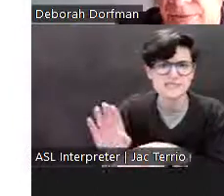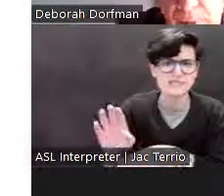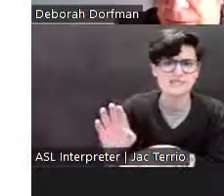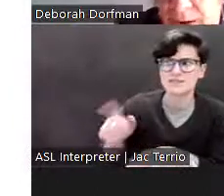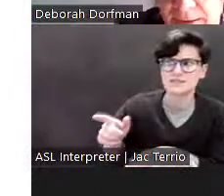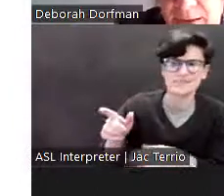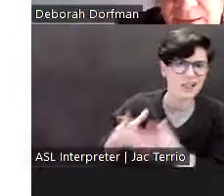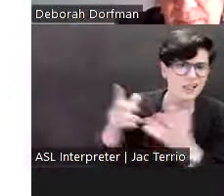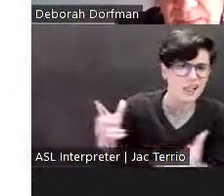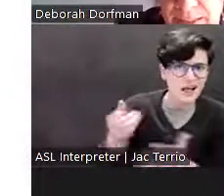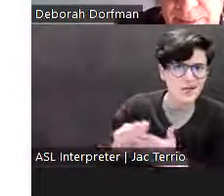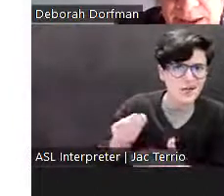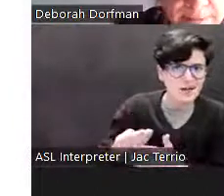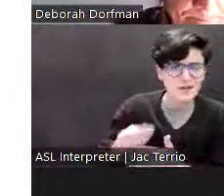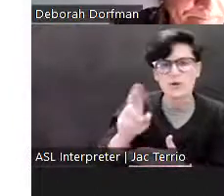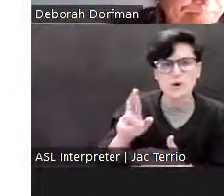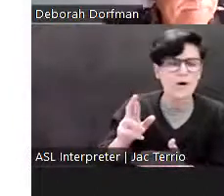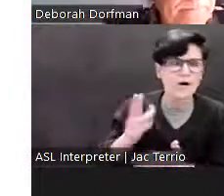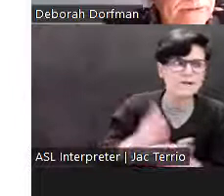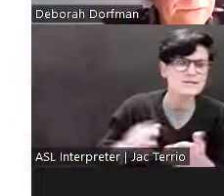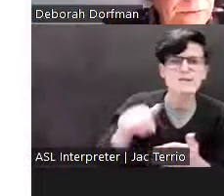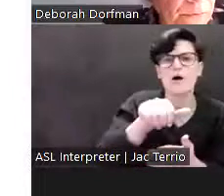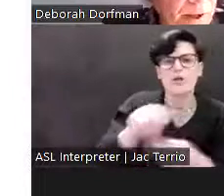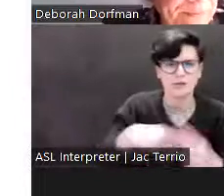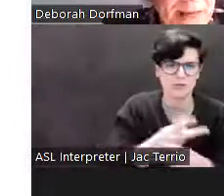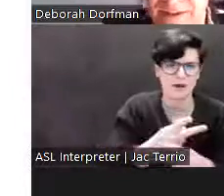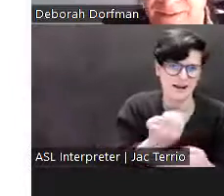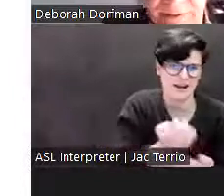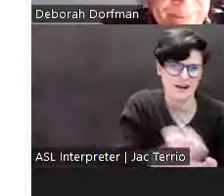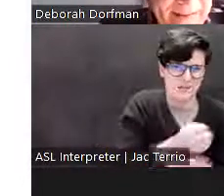some other economic impact. 15:19:59 And so with that i'll turn it back